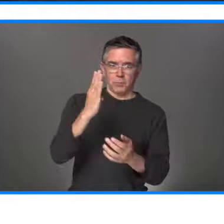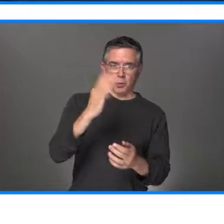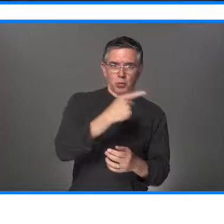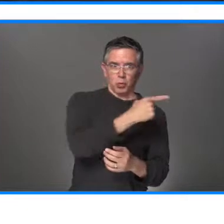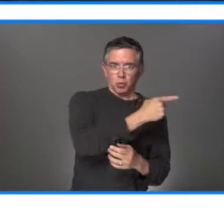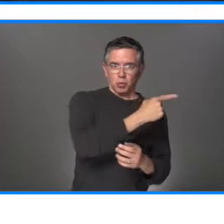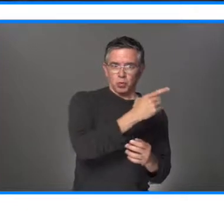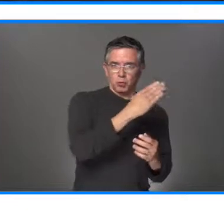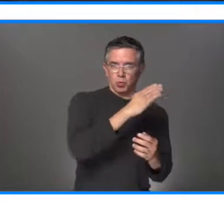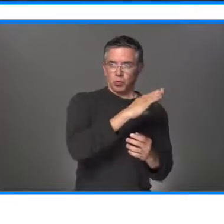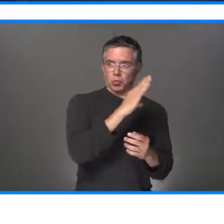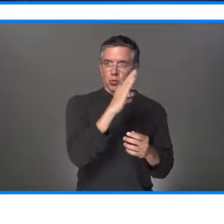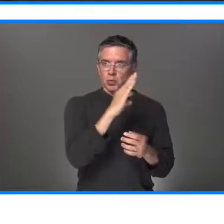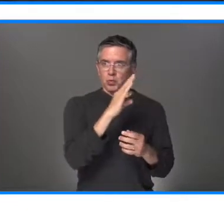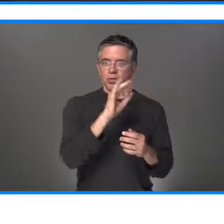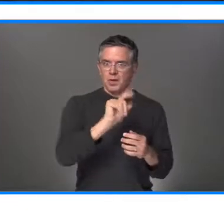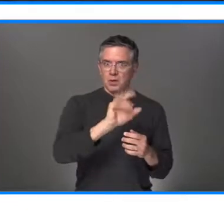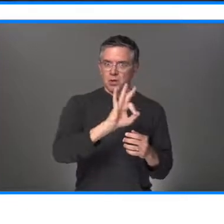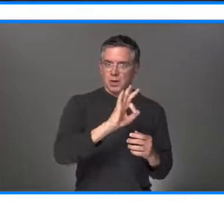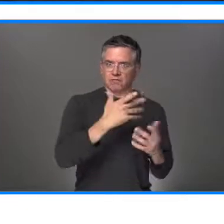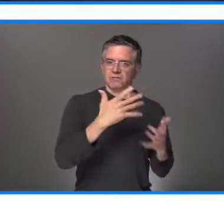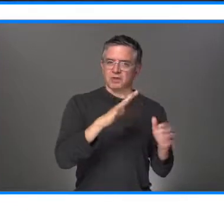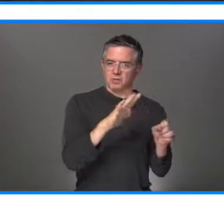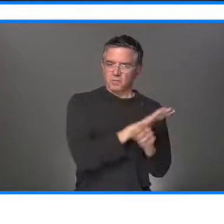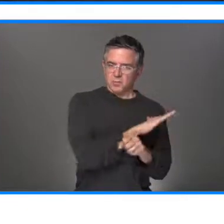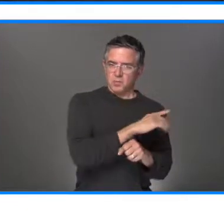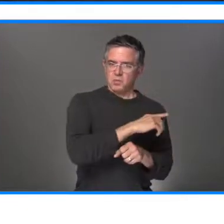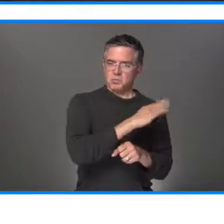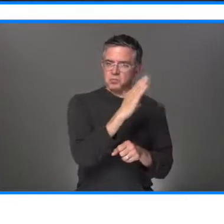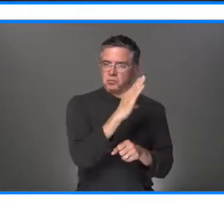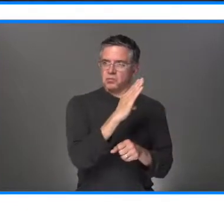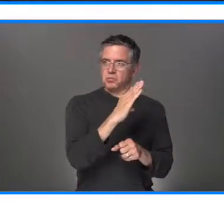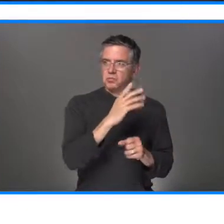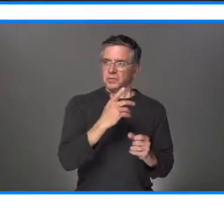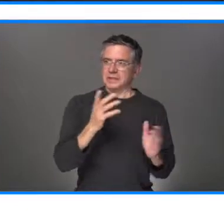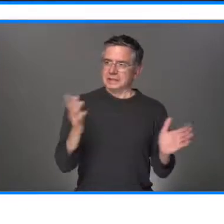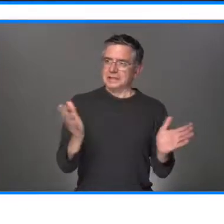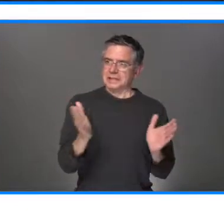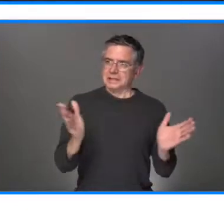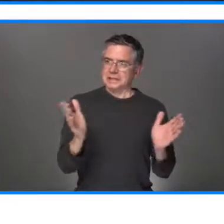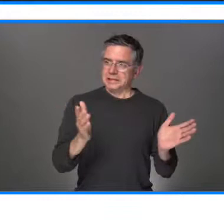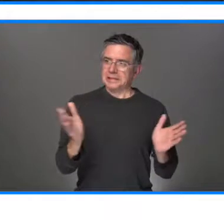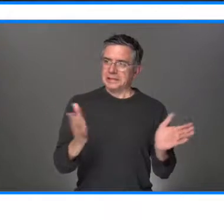So we encourage you to get that second dose and get us to that target.